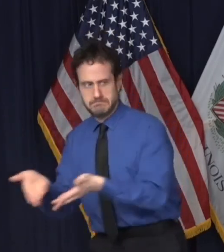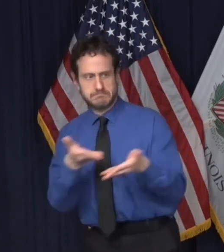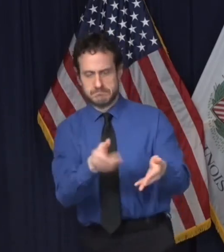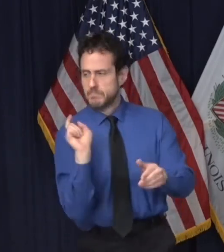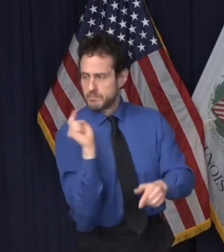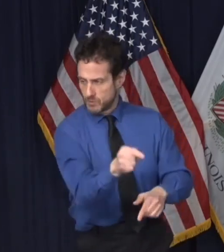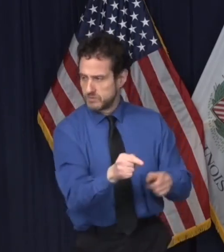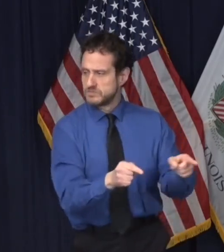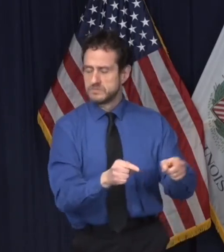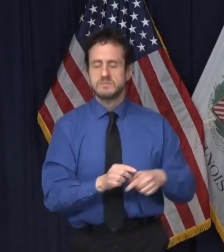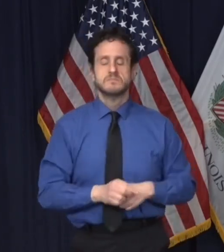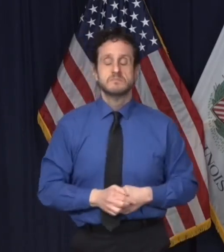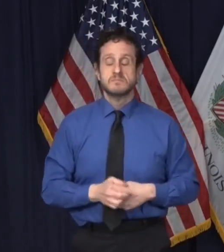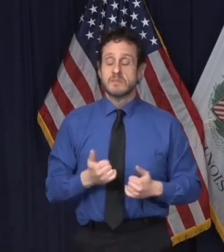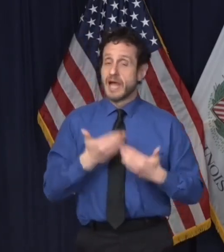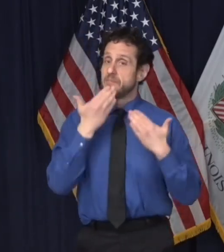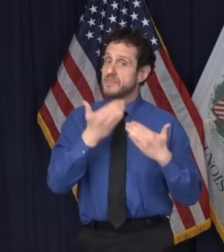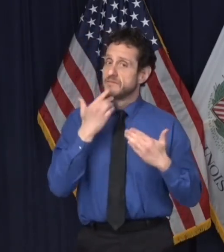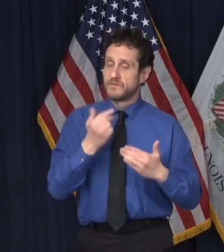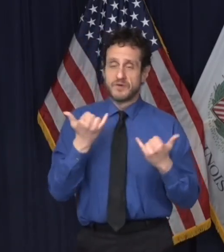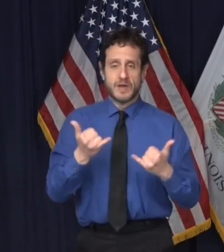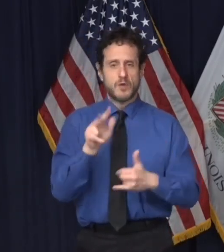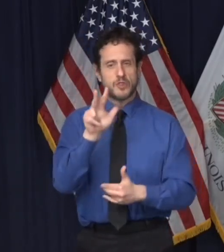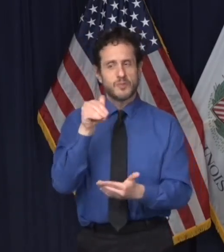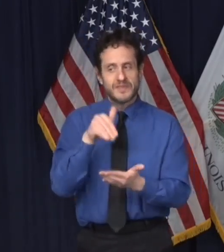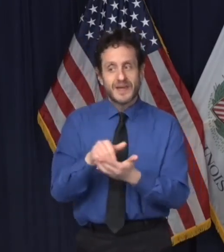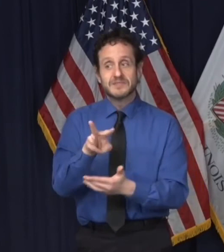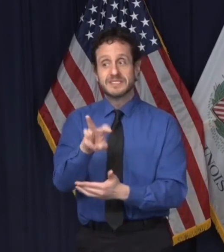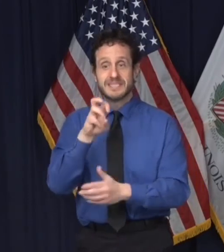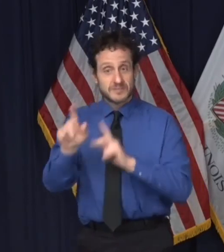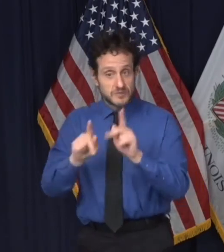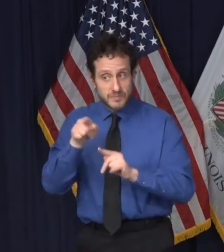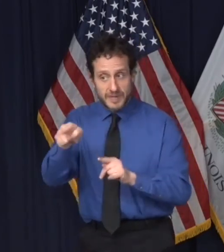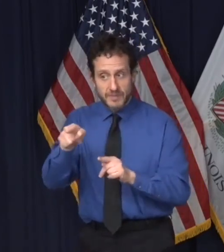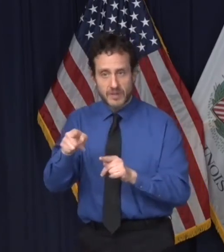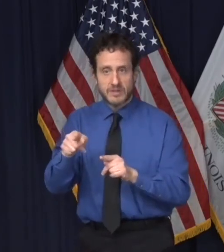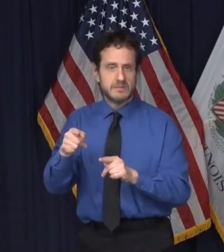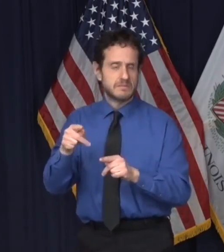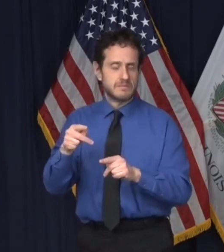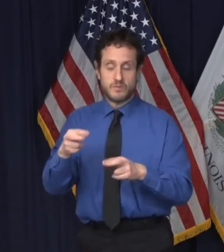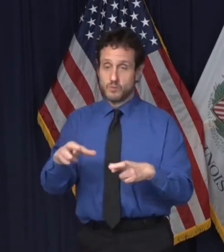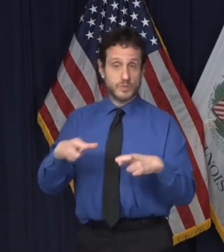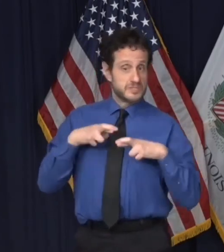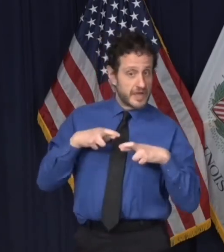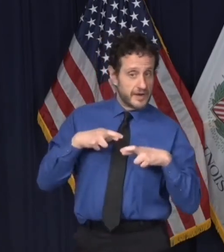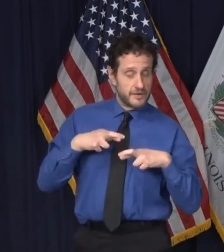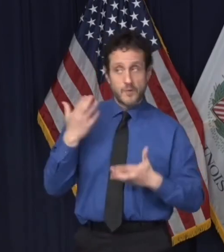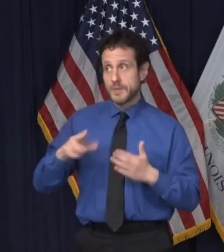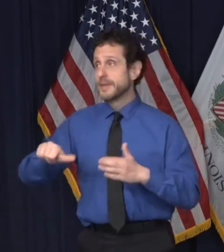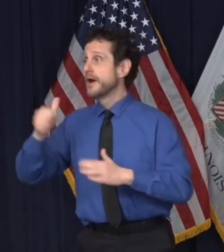CAPACITY, I AM SO DEEPLY THANKFUL FOR THE NOW 3,600 RETIRED AND OUT OF STATE HEALTH